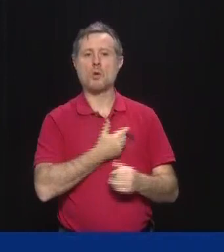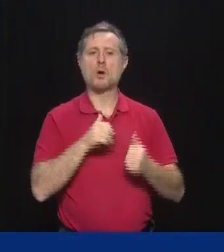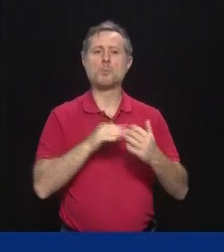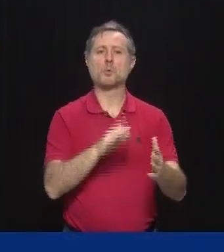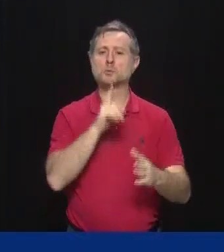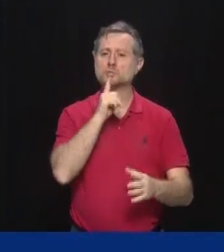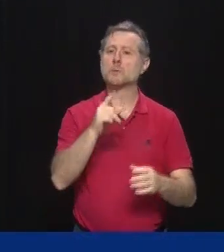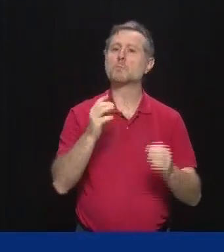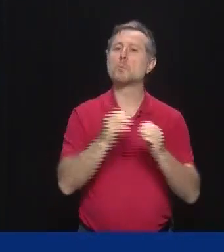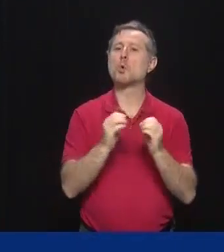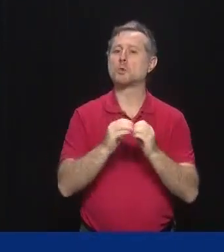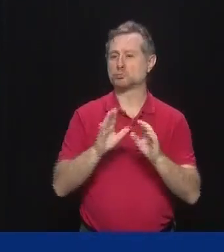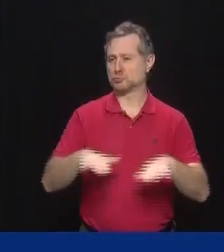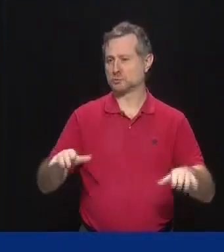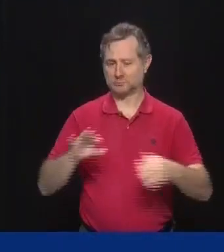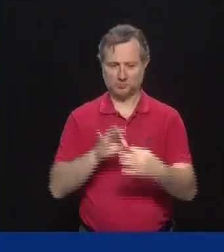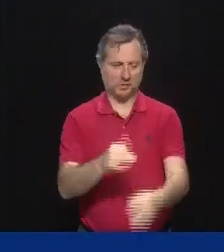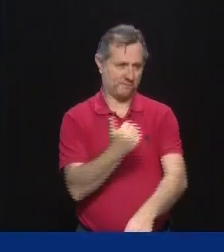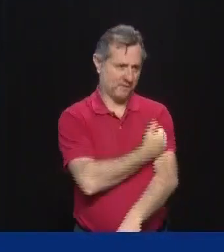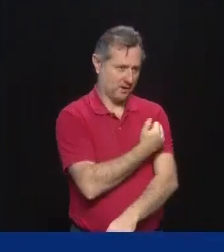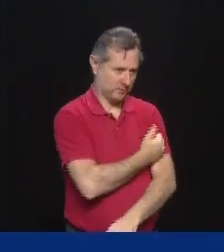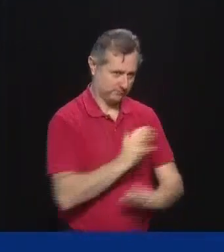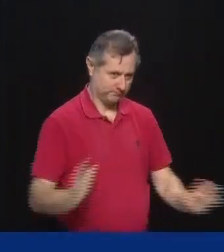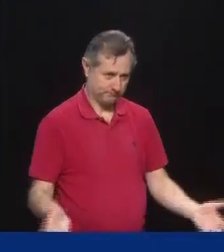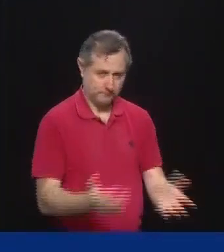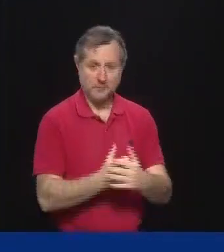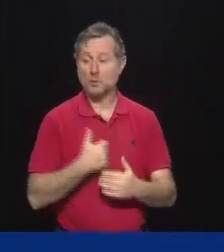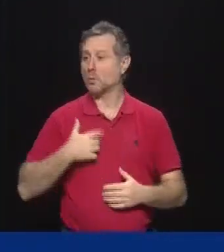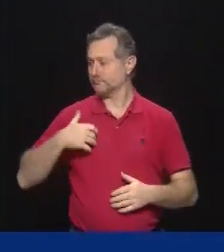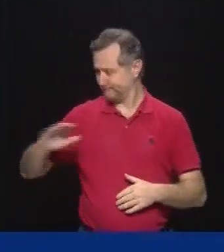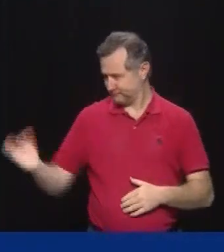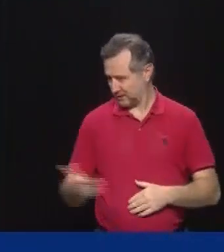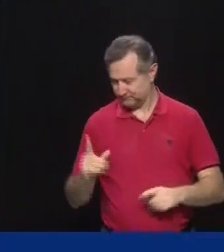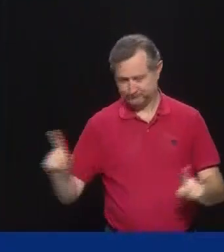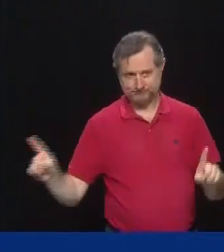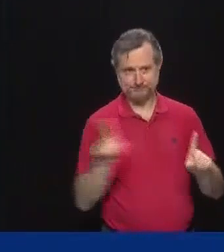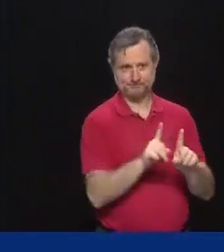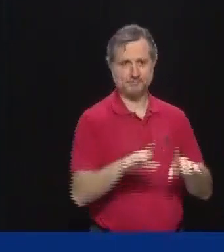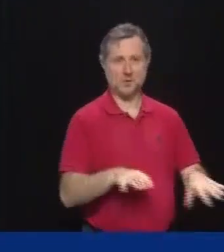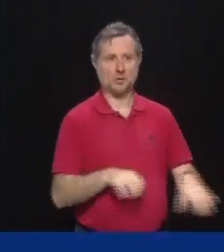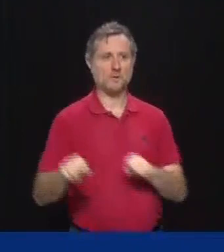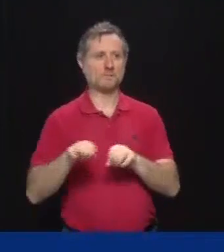JOINING US. I WOULD LIKE HER TO COME UP AND